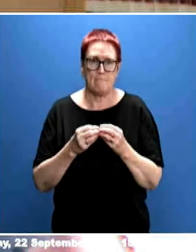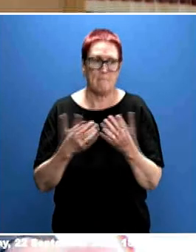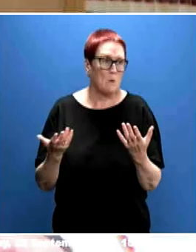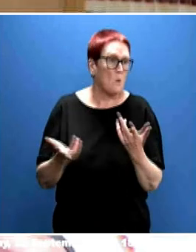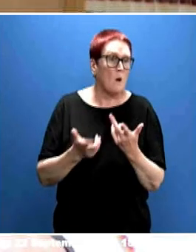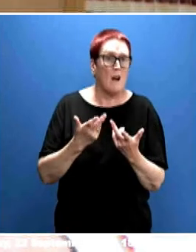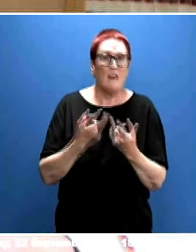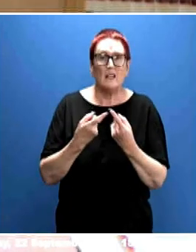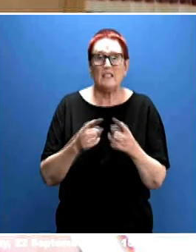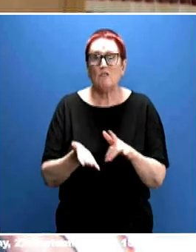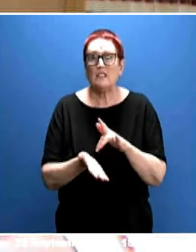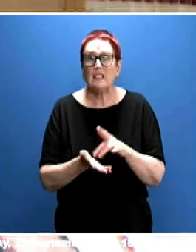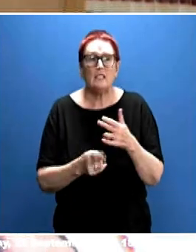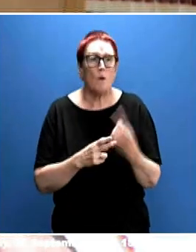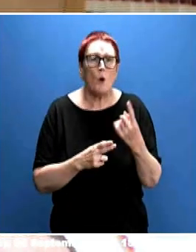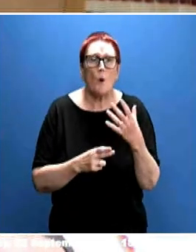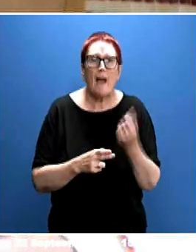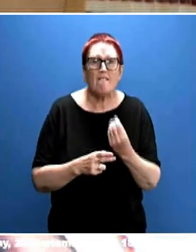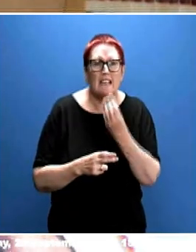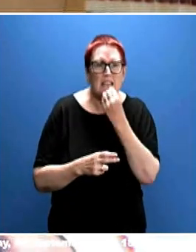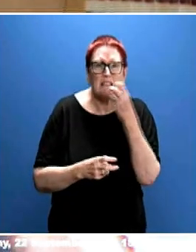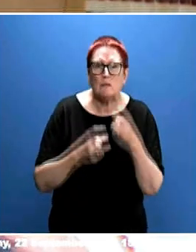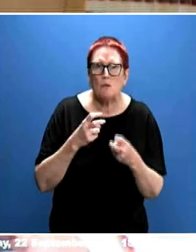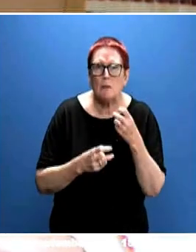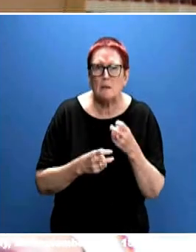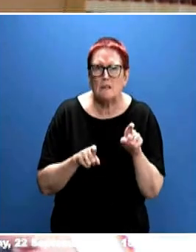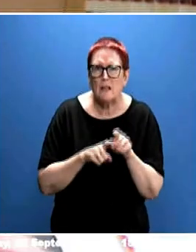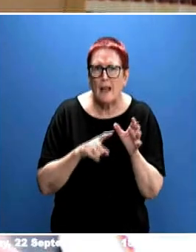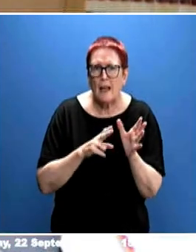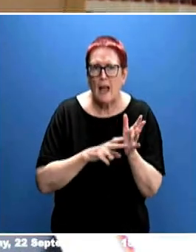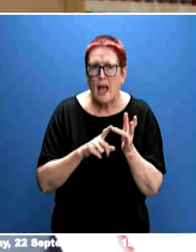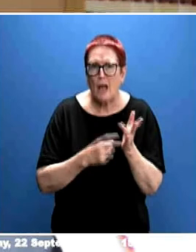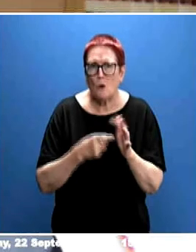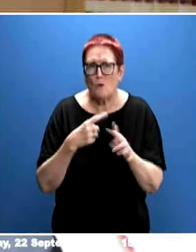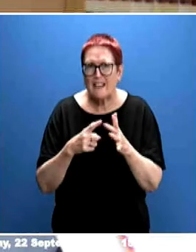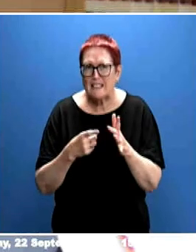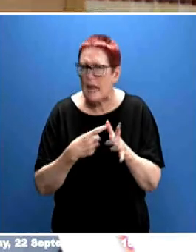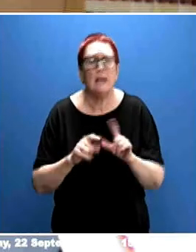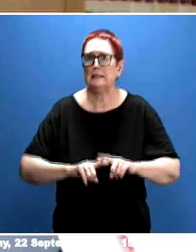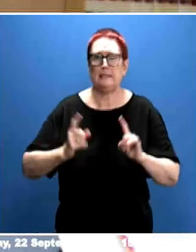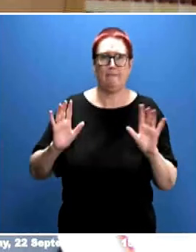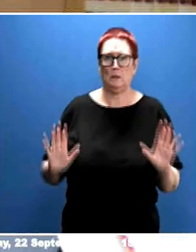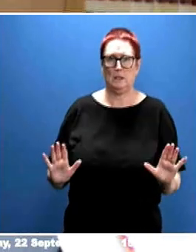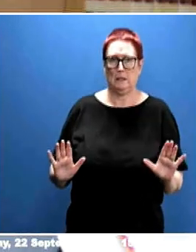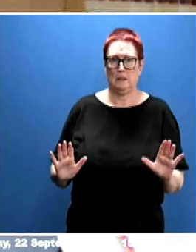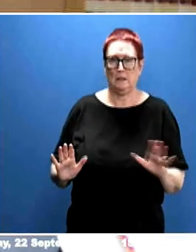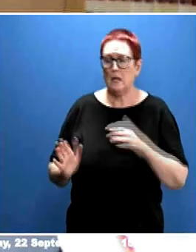treating eating disorders. It doesn't provide that kind of therapy. It is around therapeutic care services.